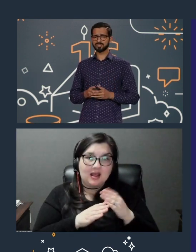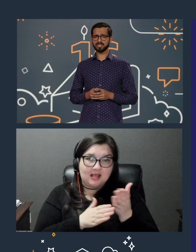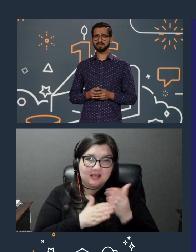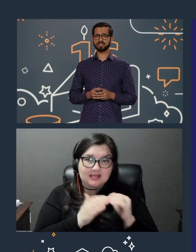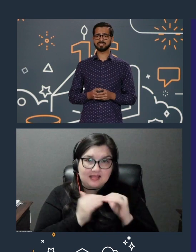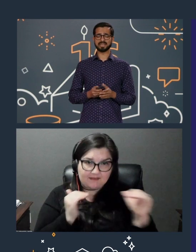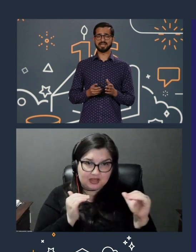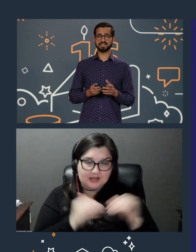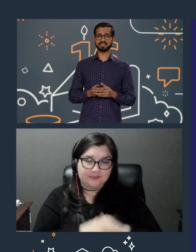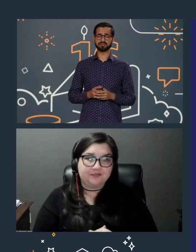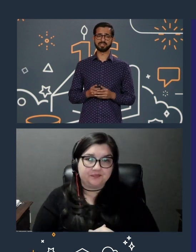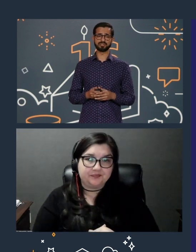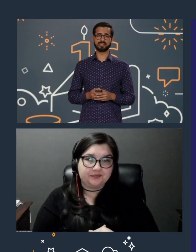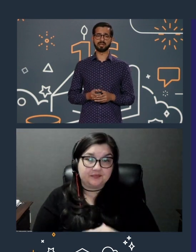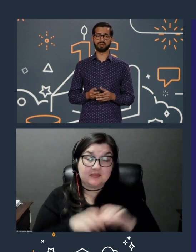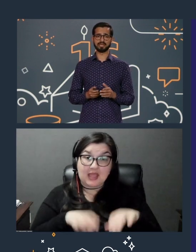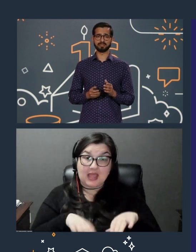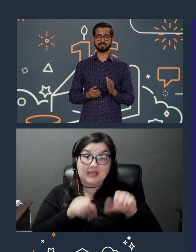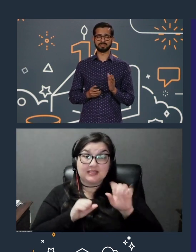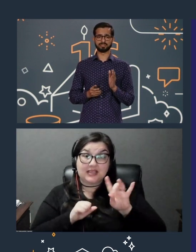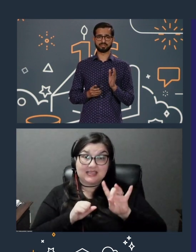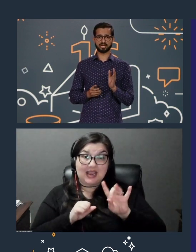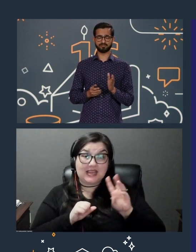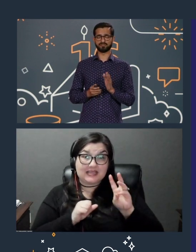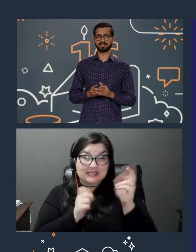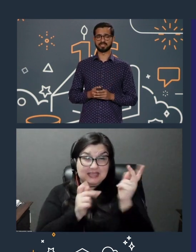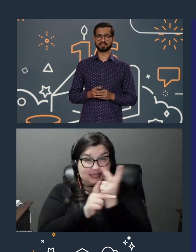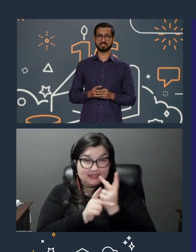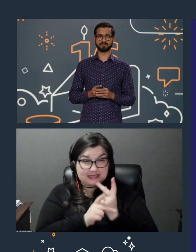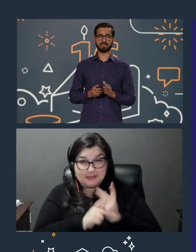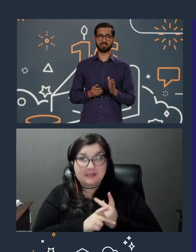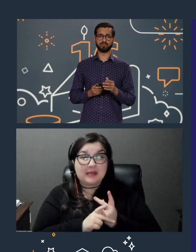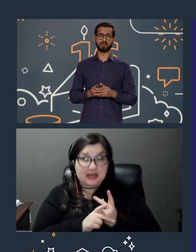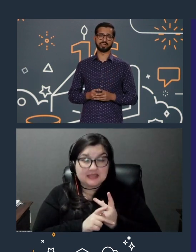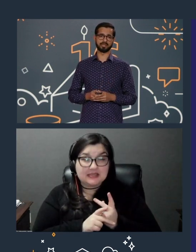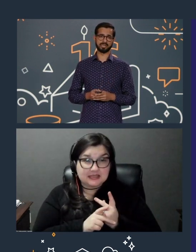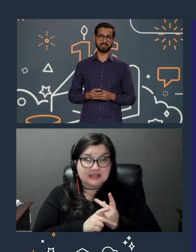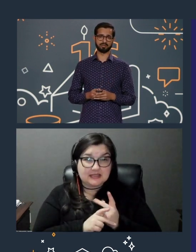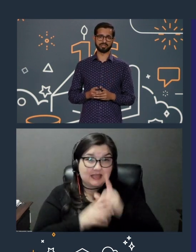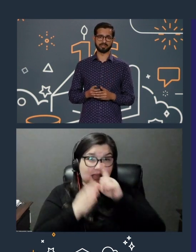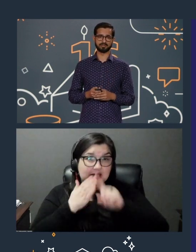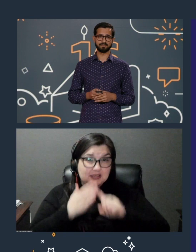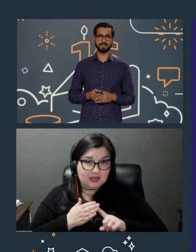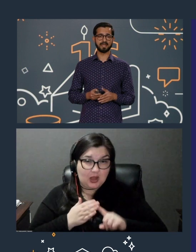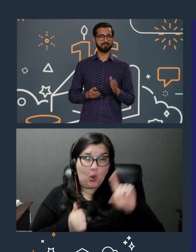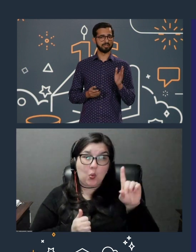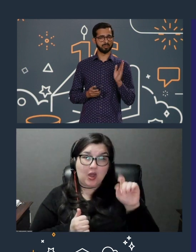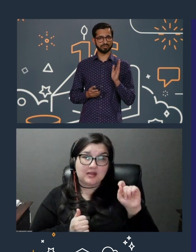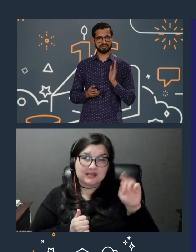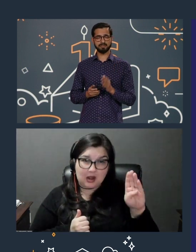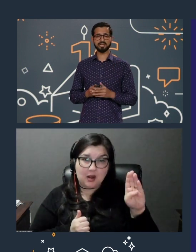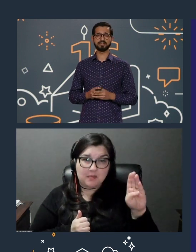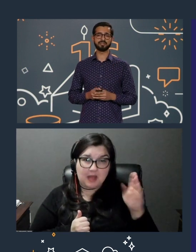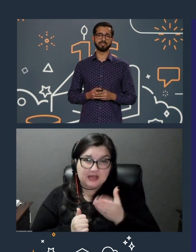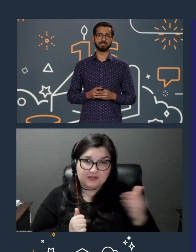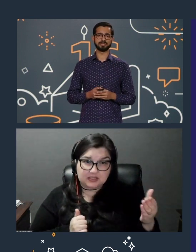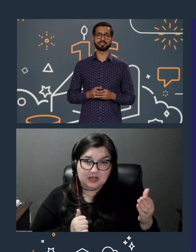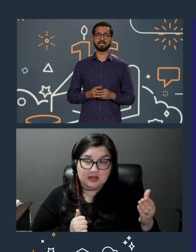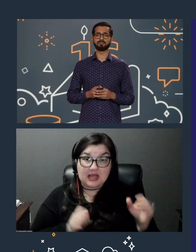So it took us 86 minutes to calculate the SHA-256 checksum value of one terabyte object. With those same easy two instance types,